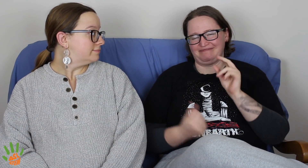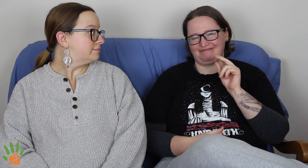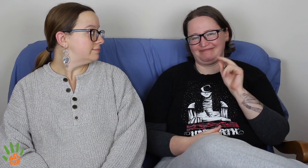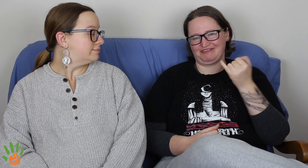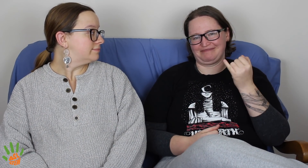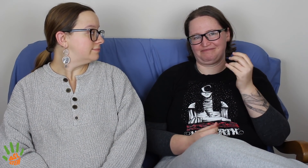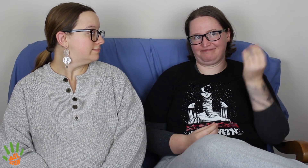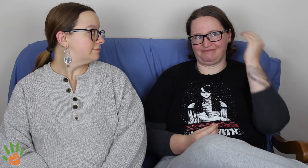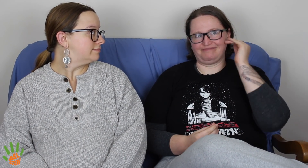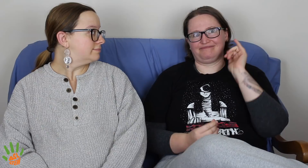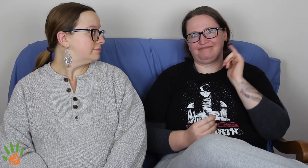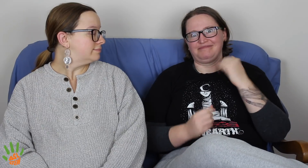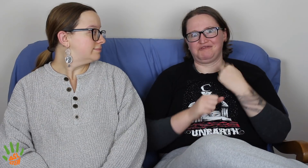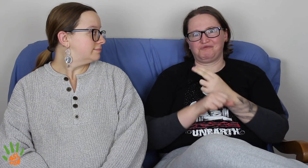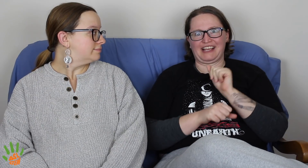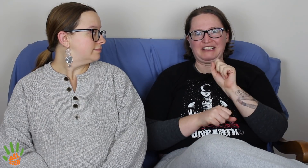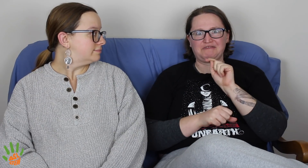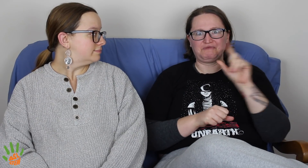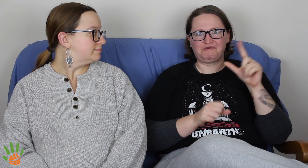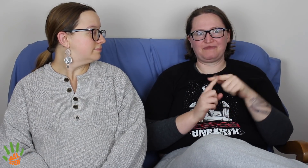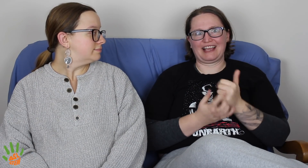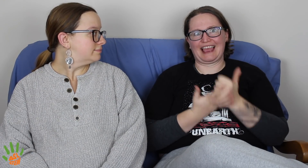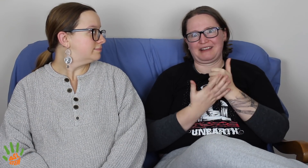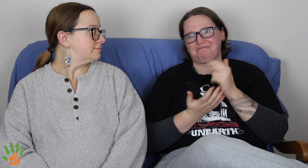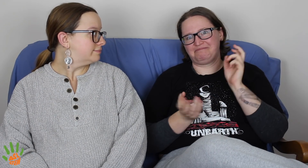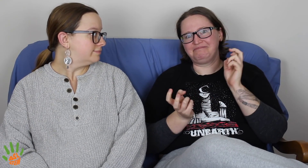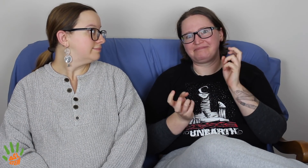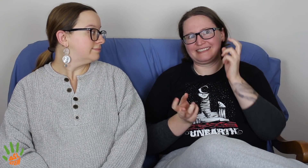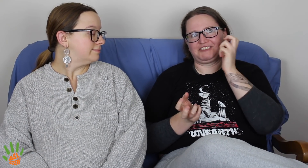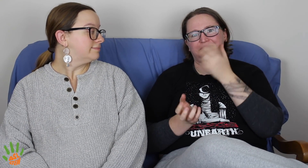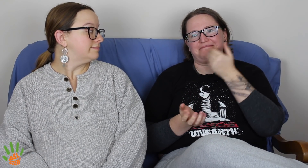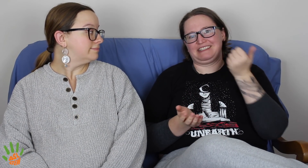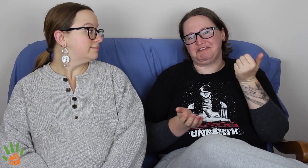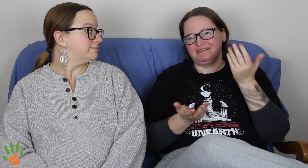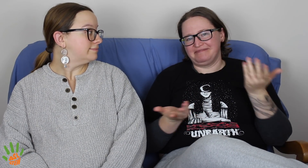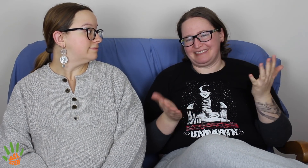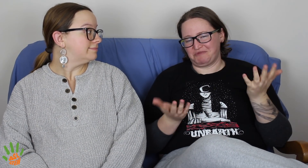So a cochlear implant is not going to cure anything. You can just use it as a helpful tool.